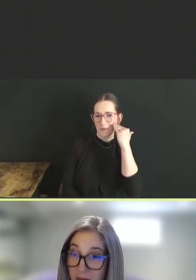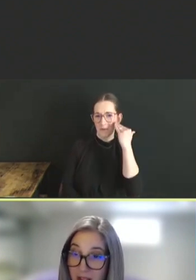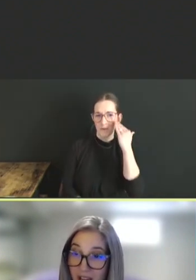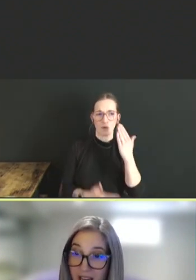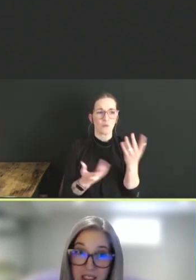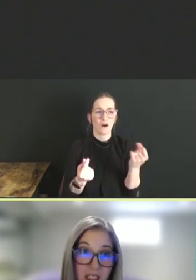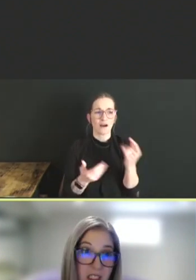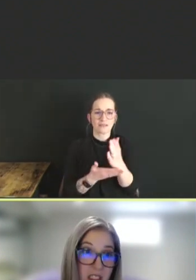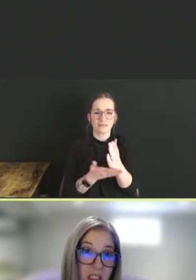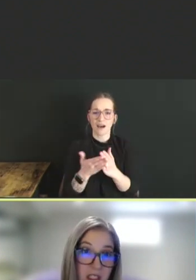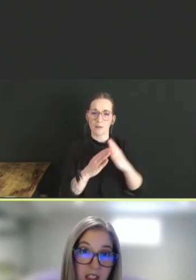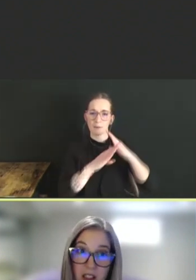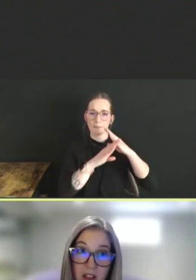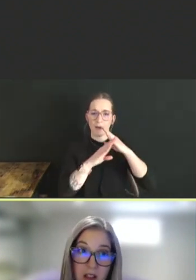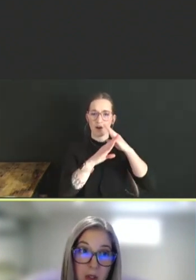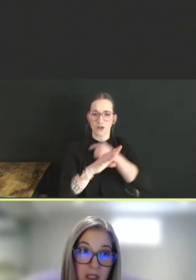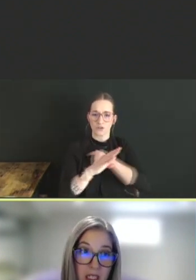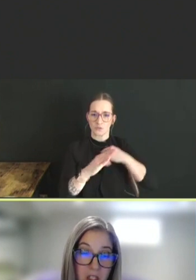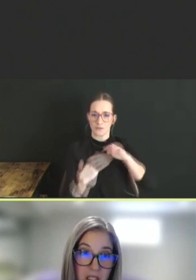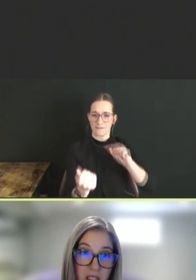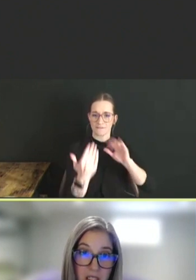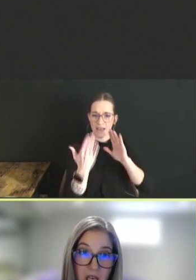of access to adult immunizations.